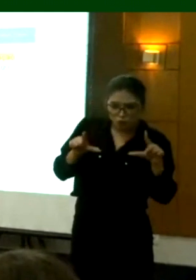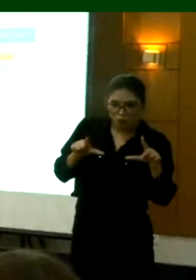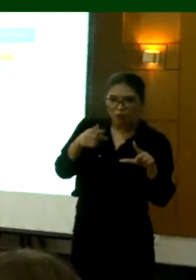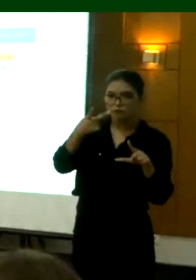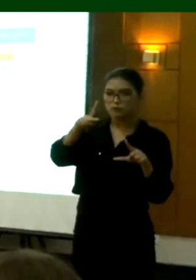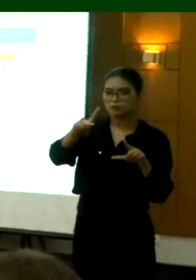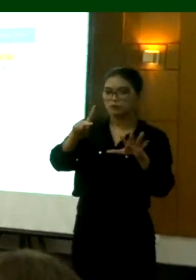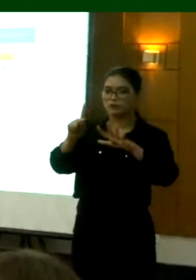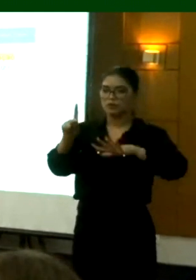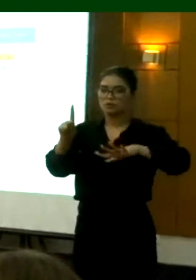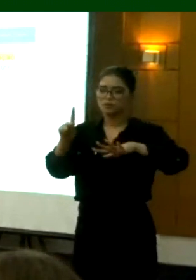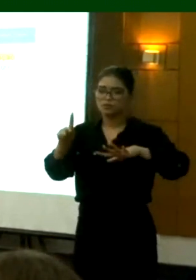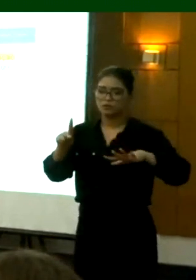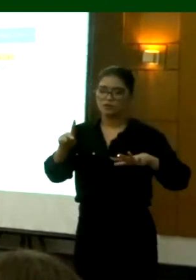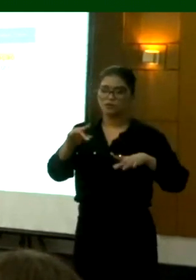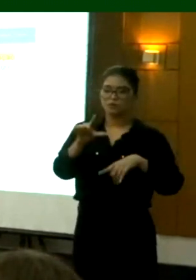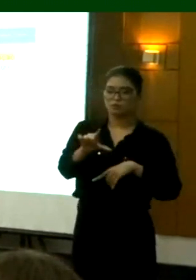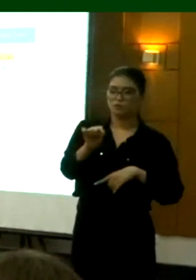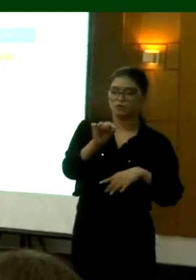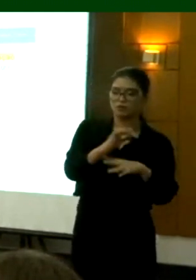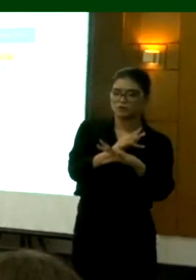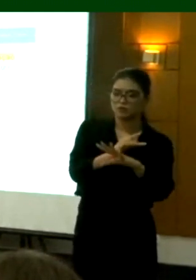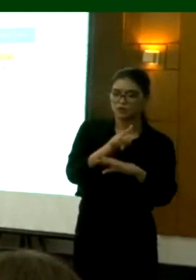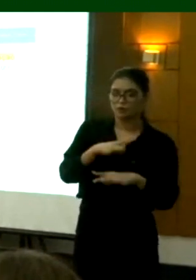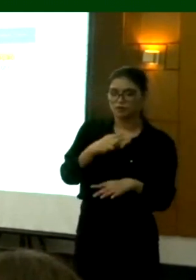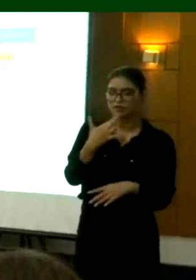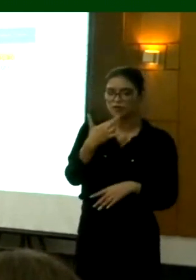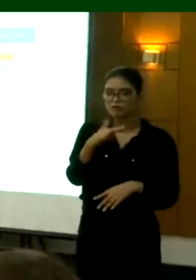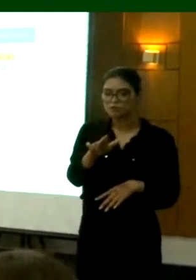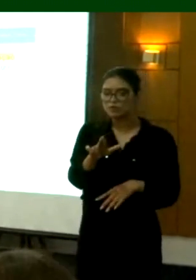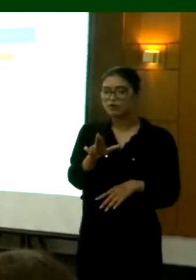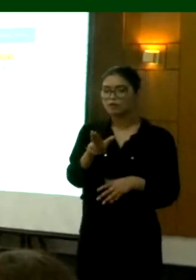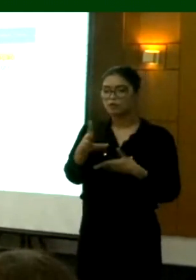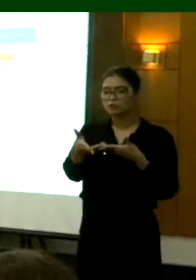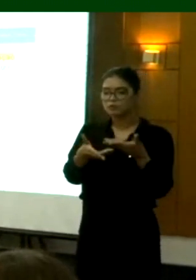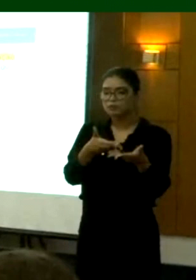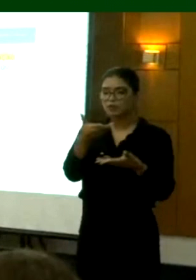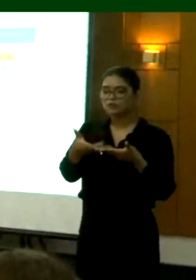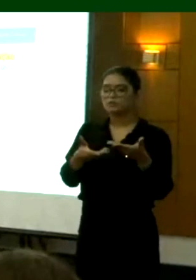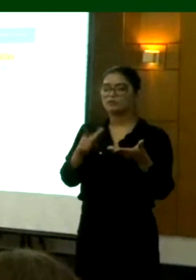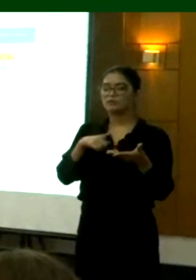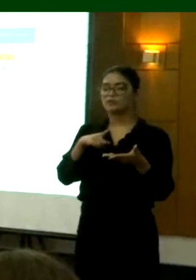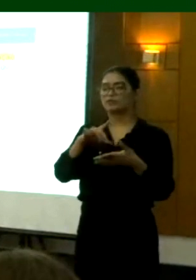there the results are interactive in this interactive act this here is the